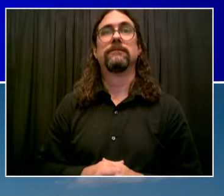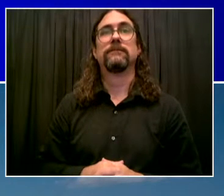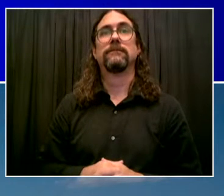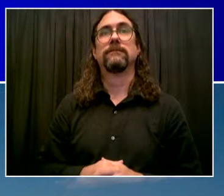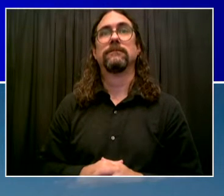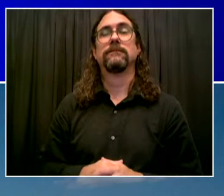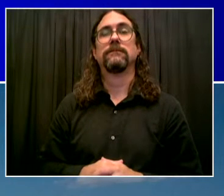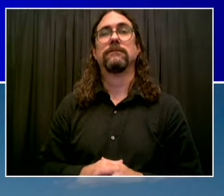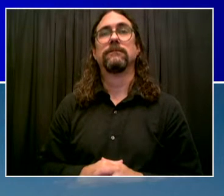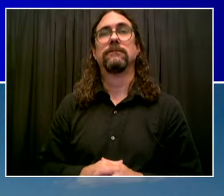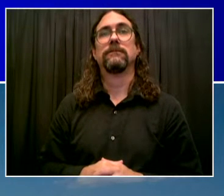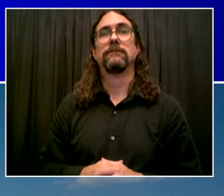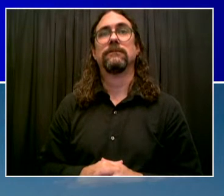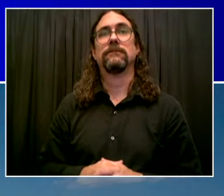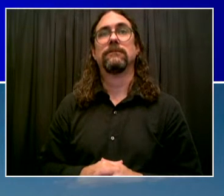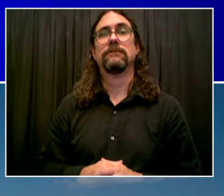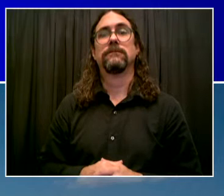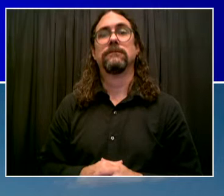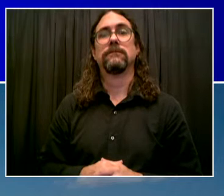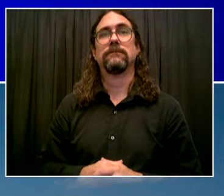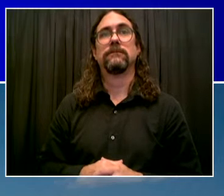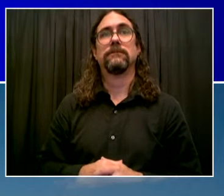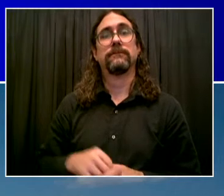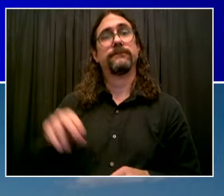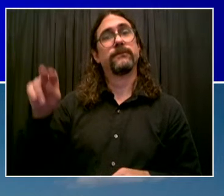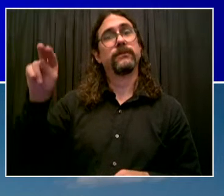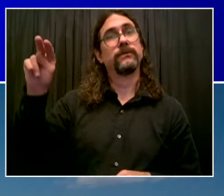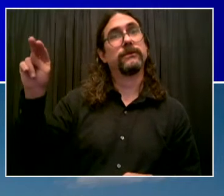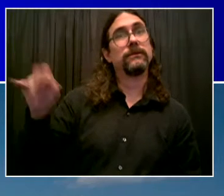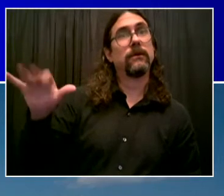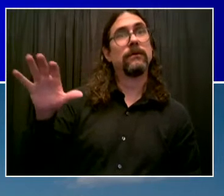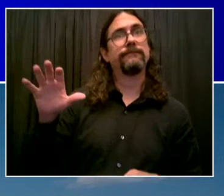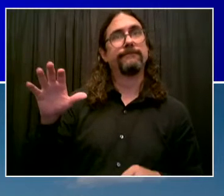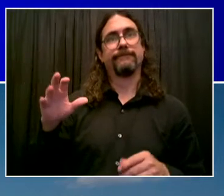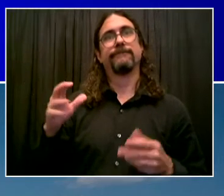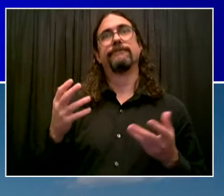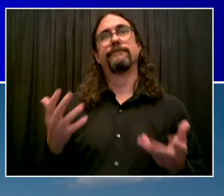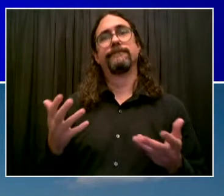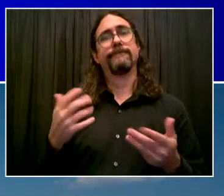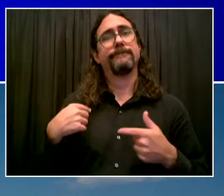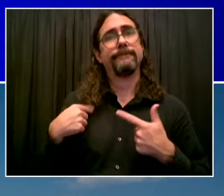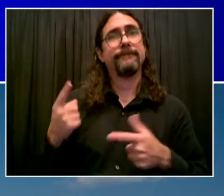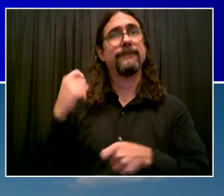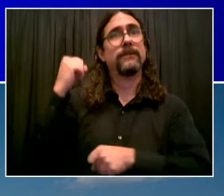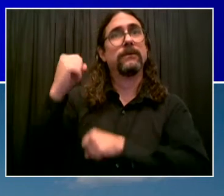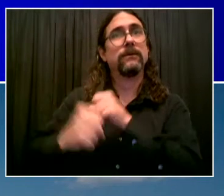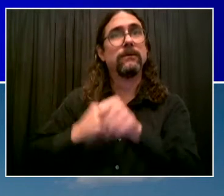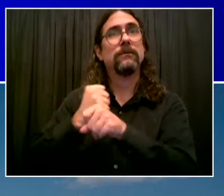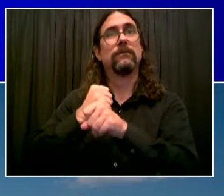PUBLIC SAFETY. WE HAVE KNOWN FOR YEARS AND YEARS THAT NEW YORK CITY PROVES, AFTER